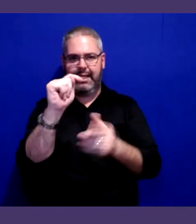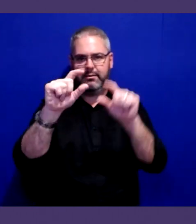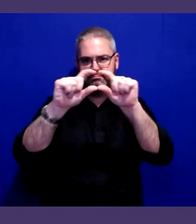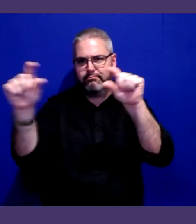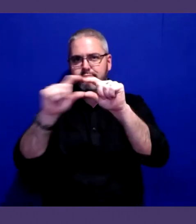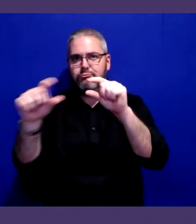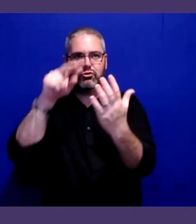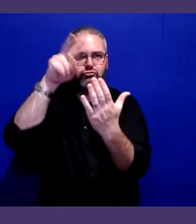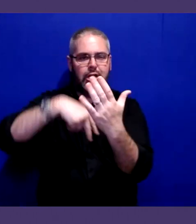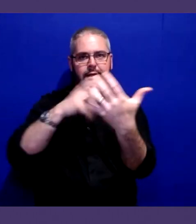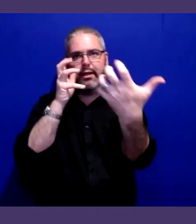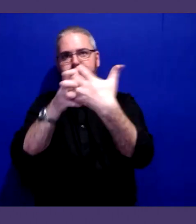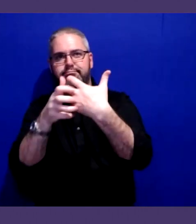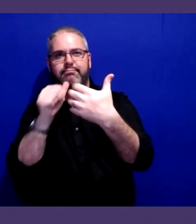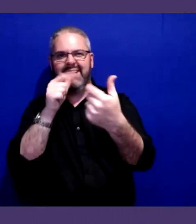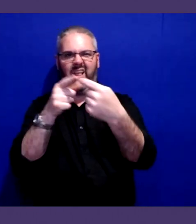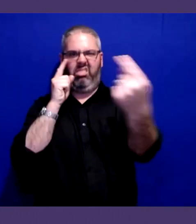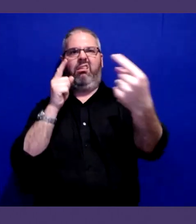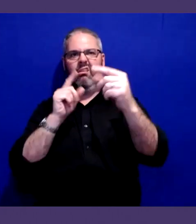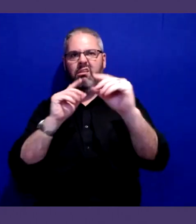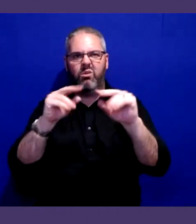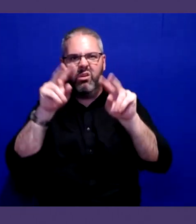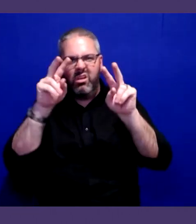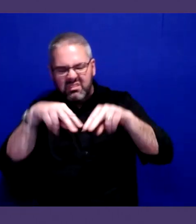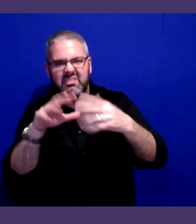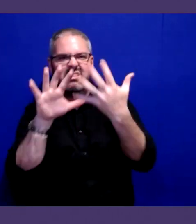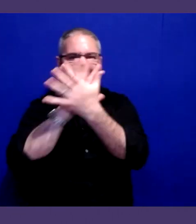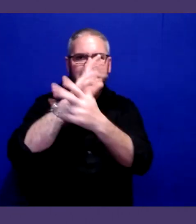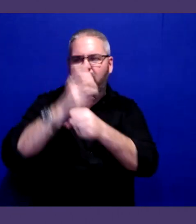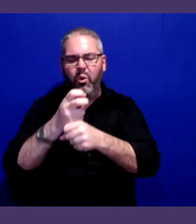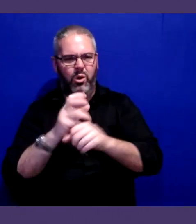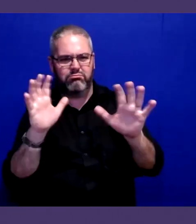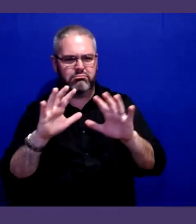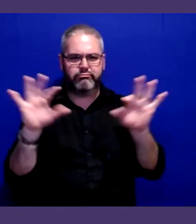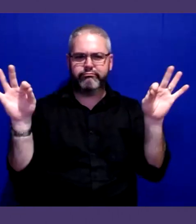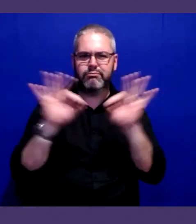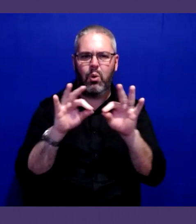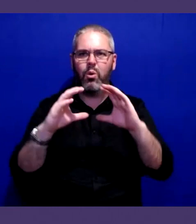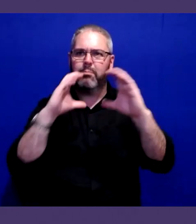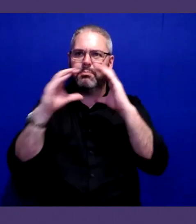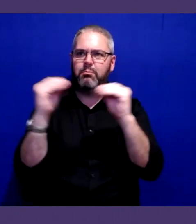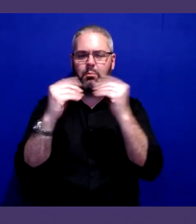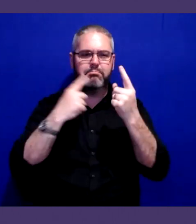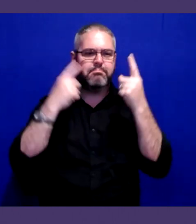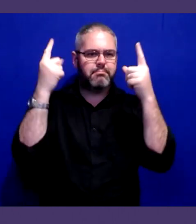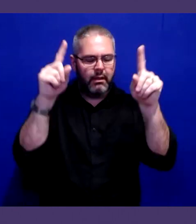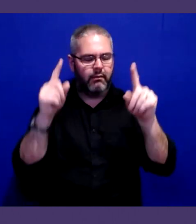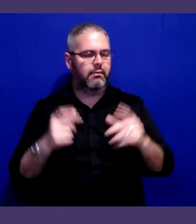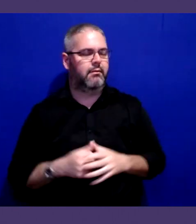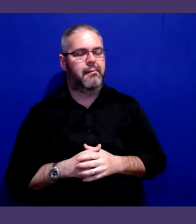That ensures that my content is being communicated most effectively. I also spend a lot of my time writing